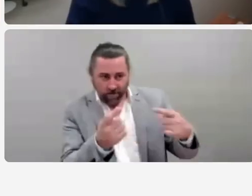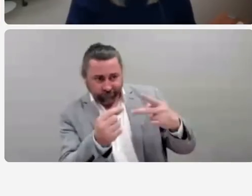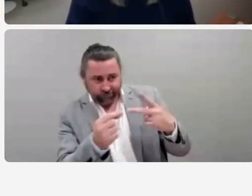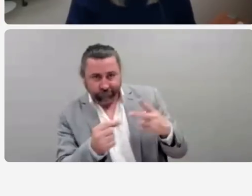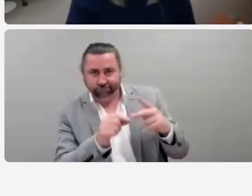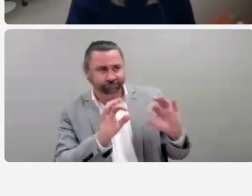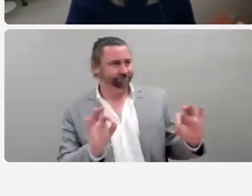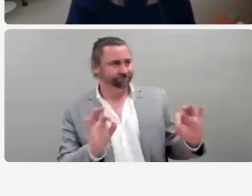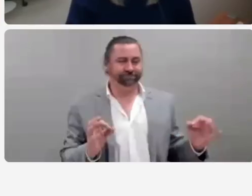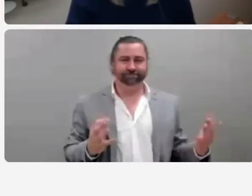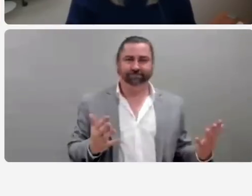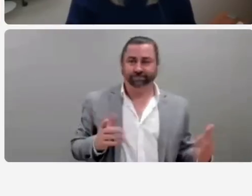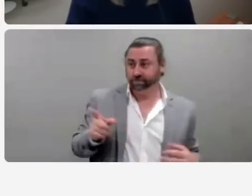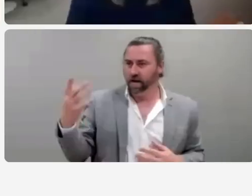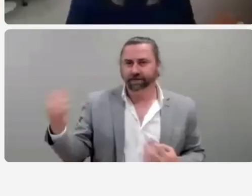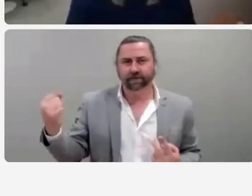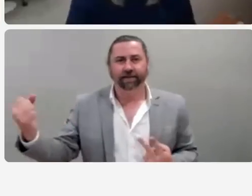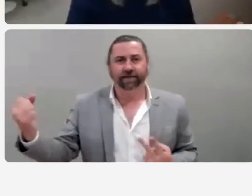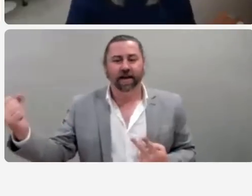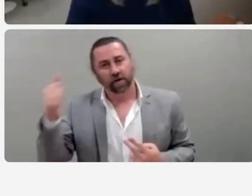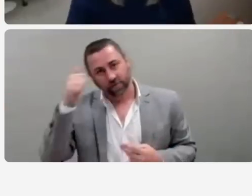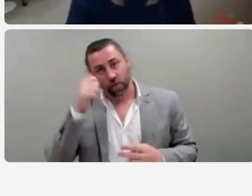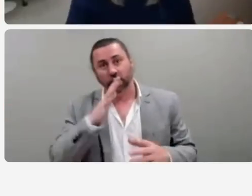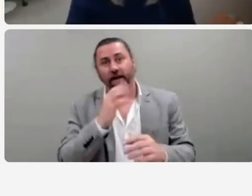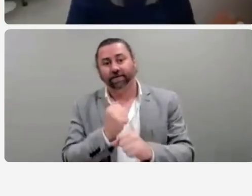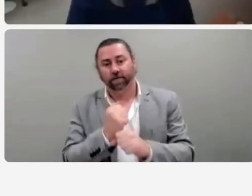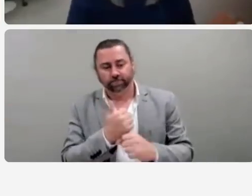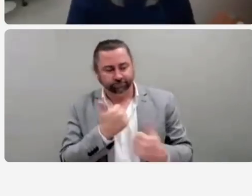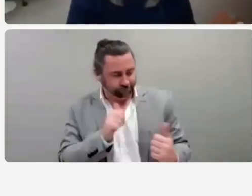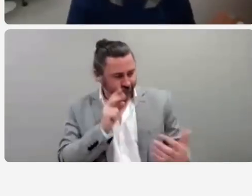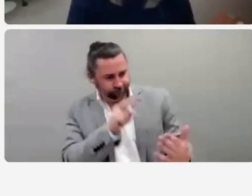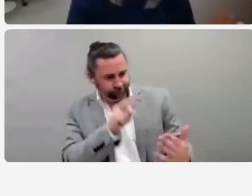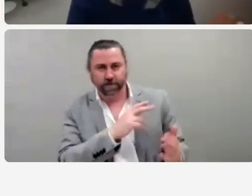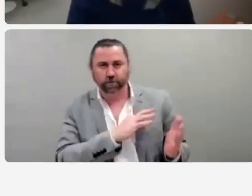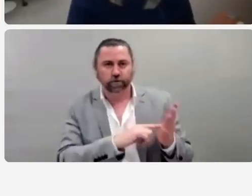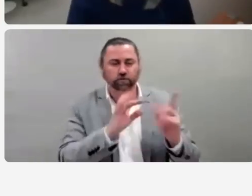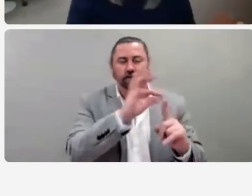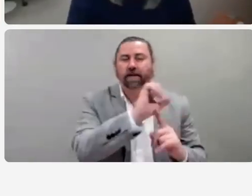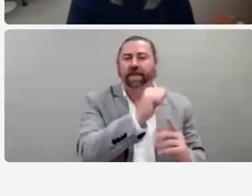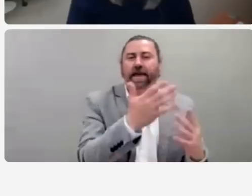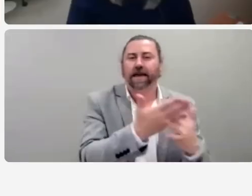announcements about that quite recently to increase access. So that early access to aids and equipment and